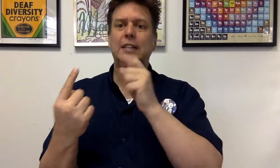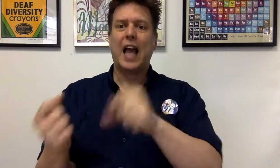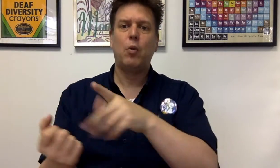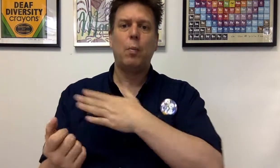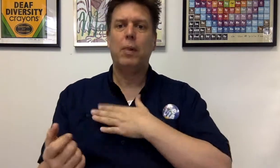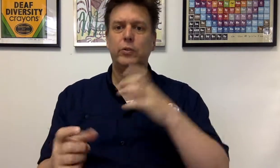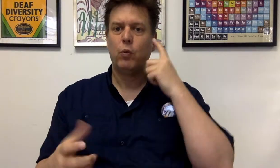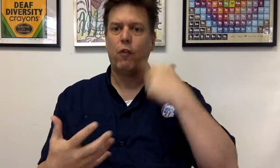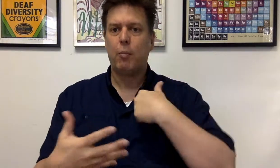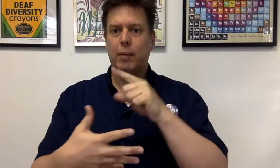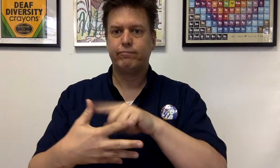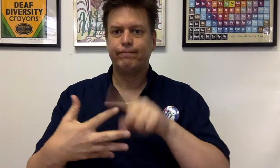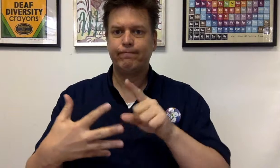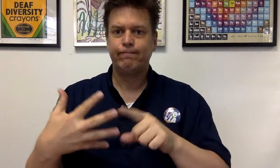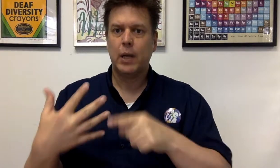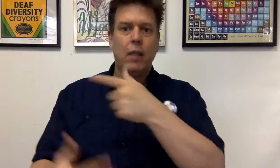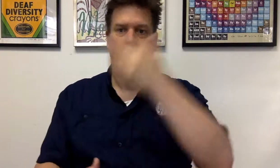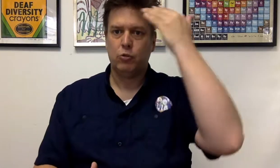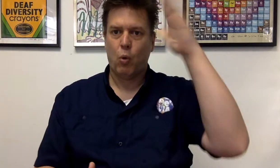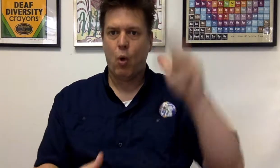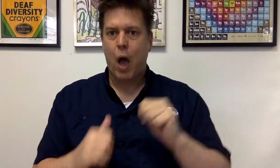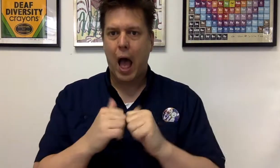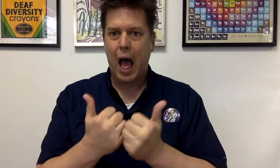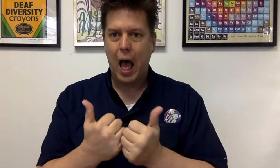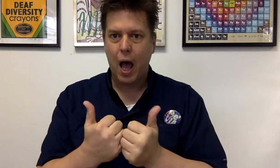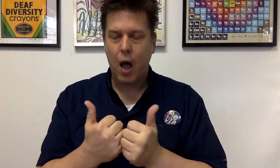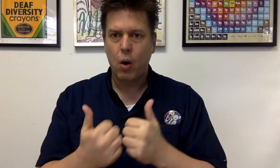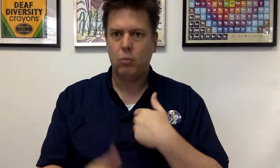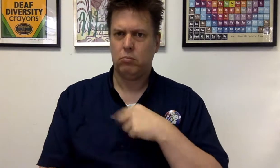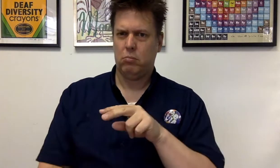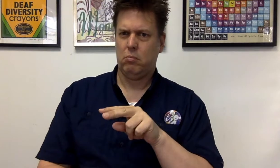who had an art degree and asking them to do certain things for me and they would